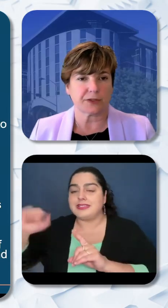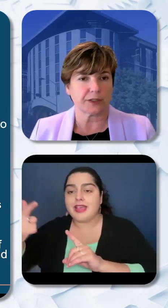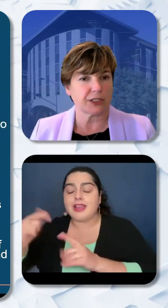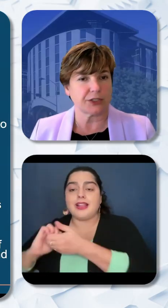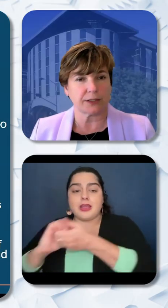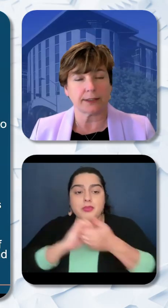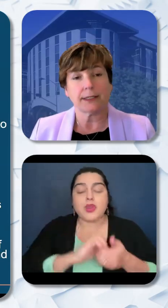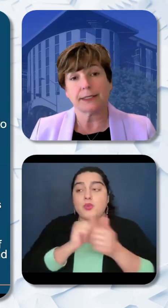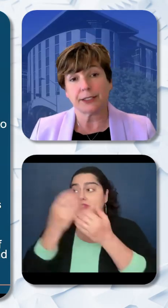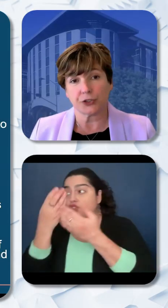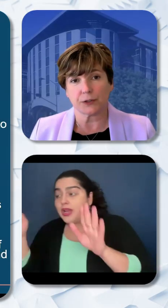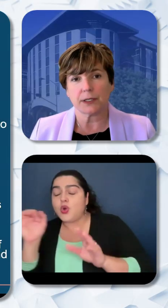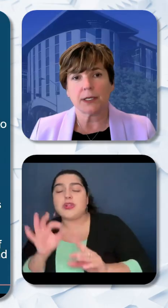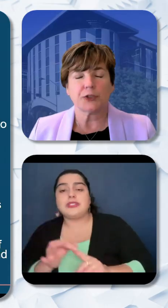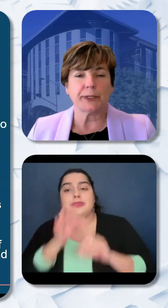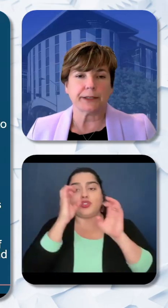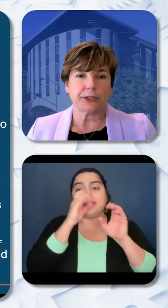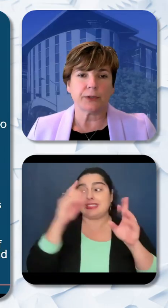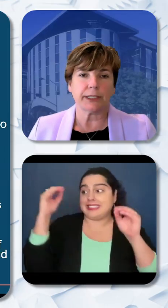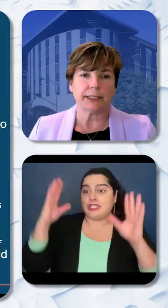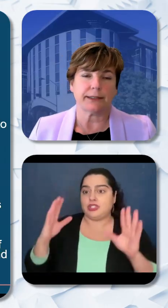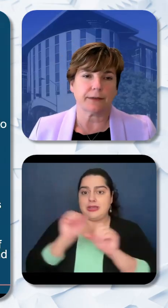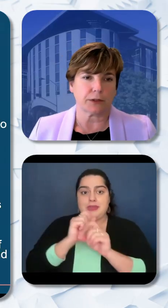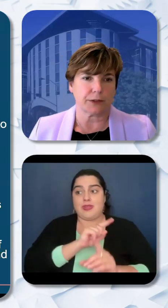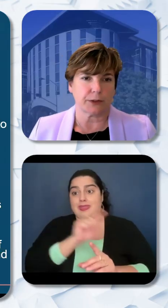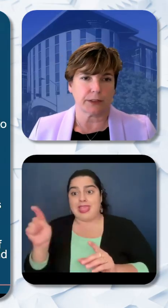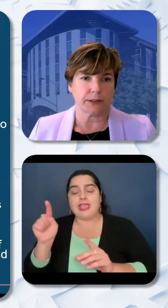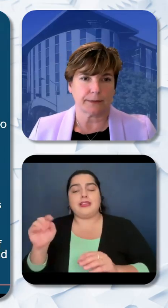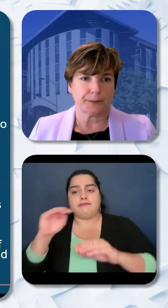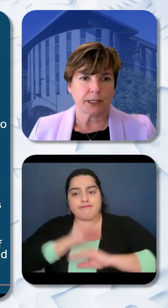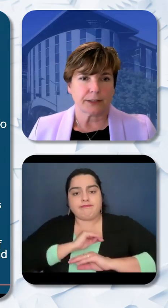special education teachers to meet the unique needs of all students.